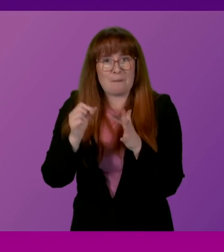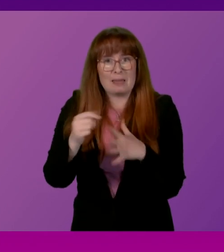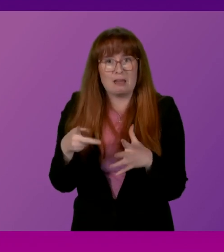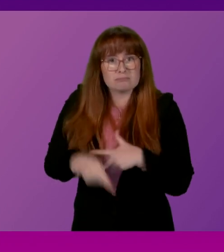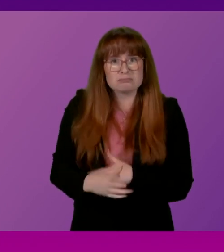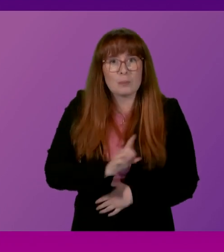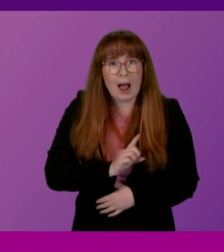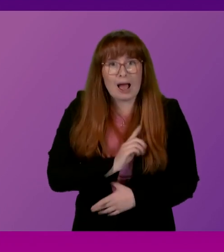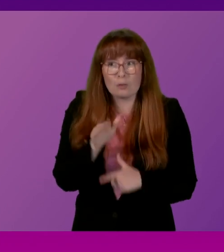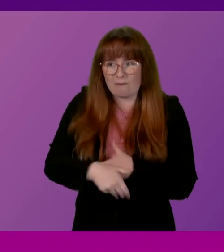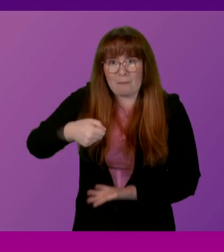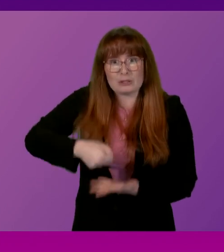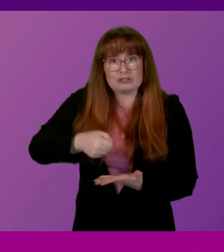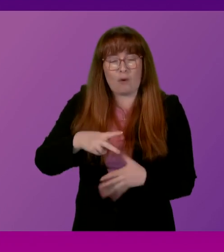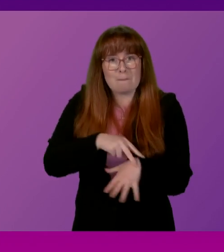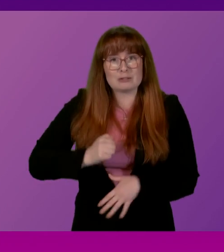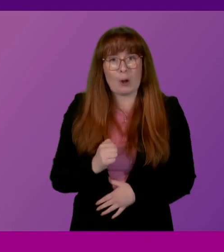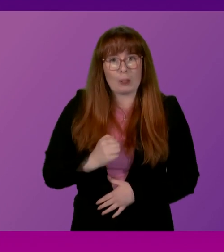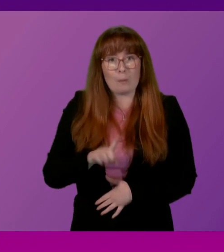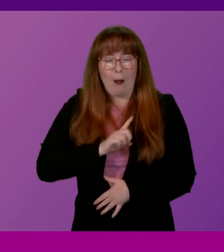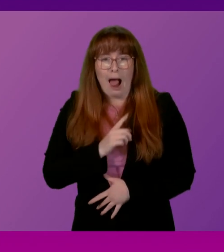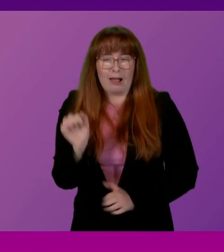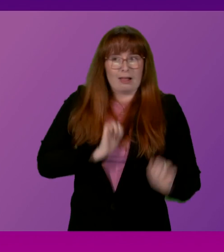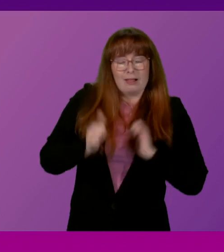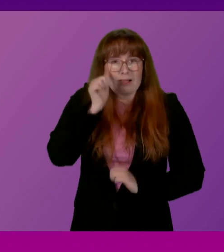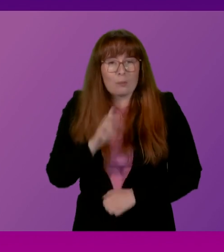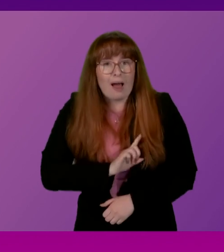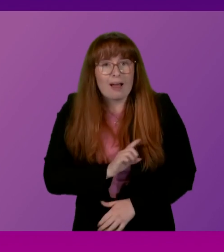to Police Scotland?